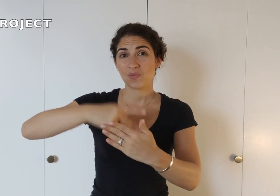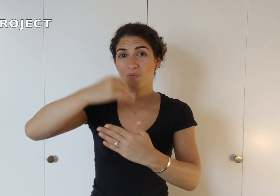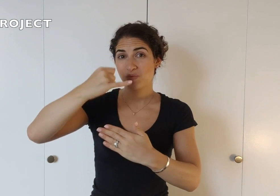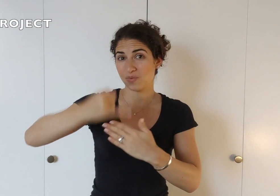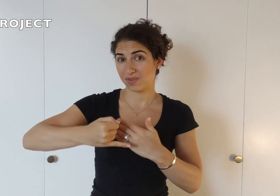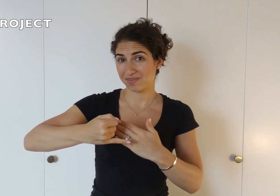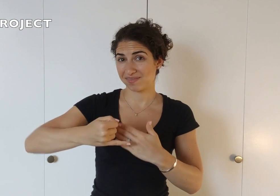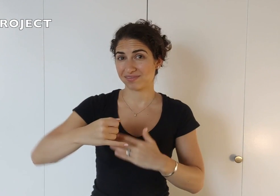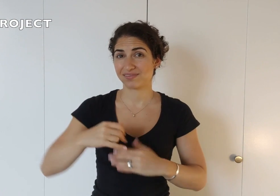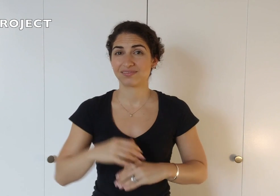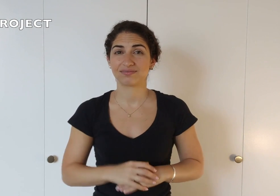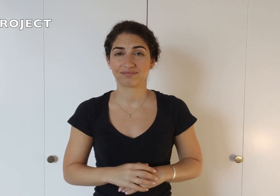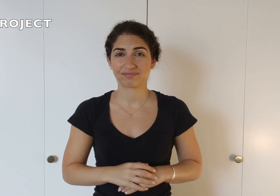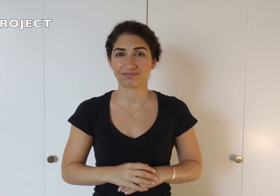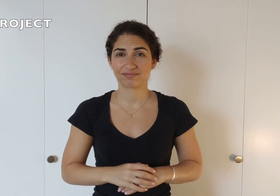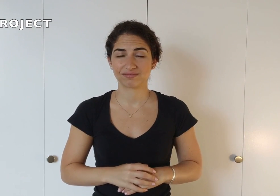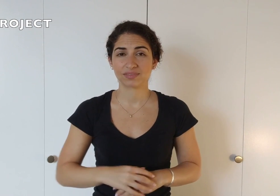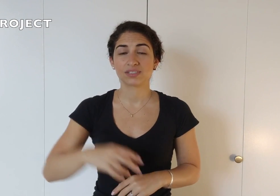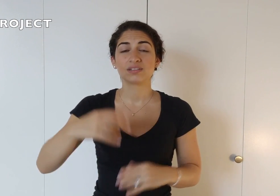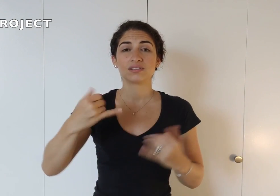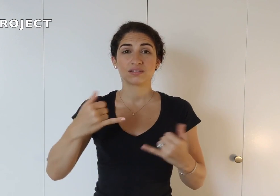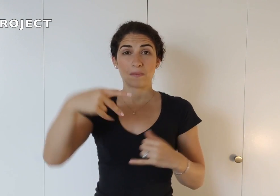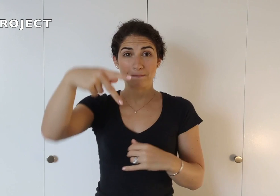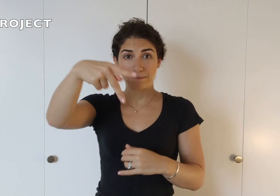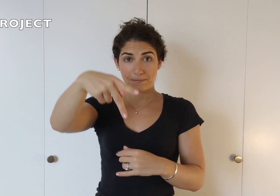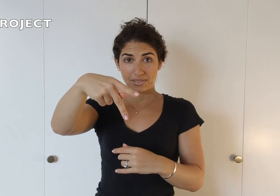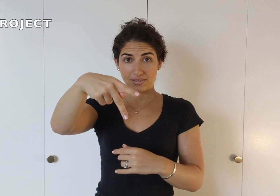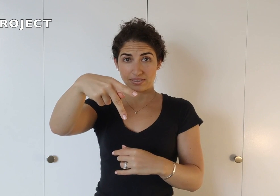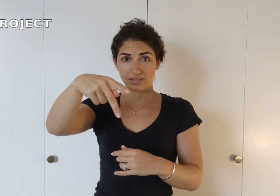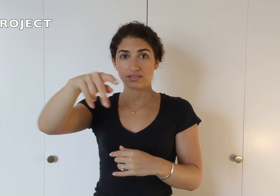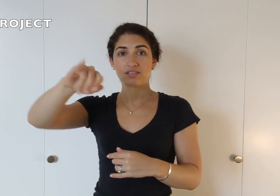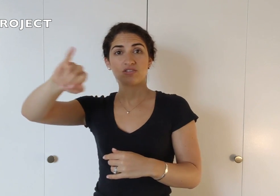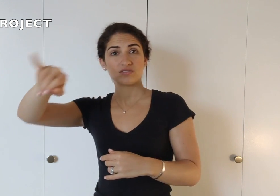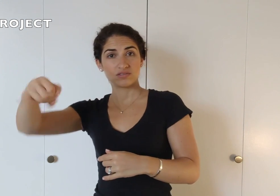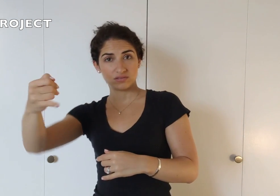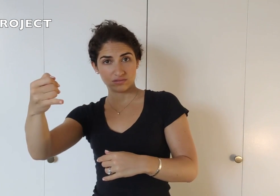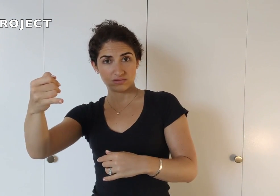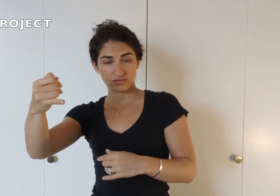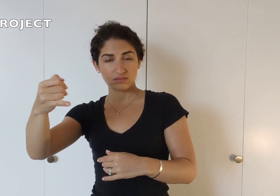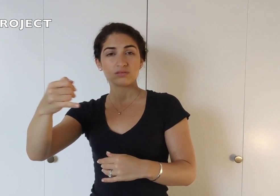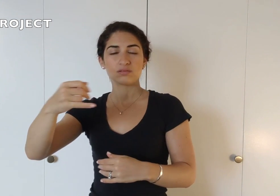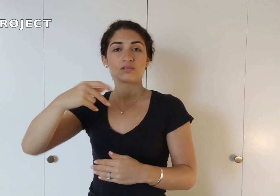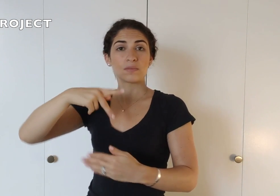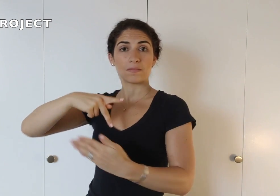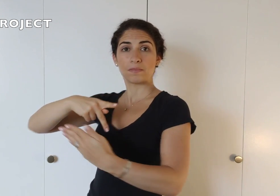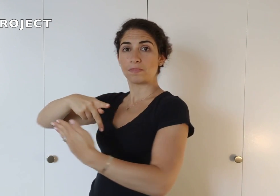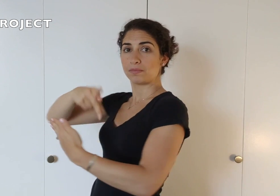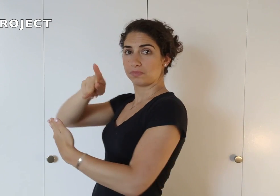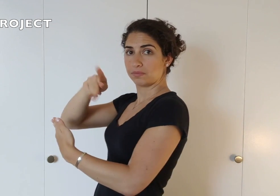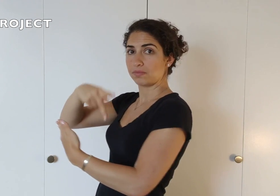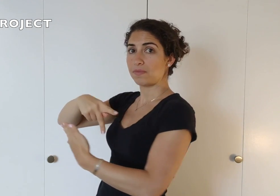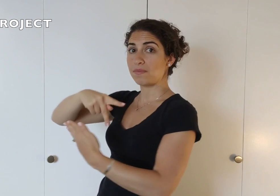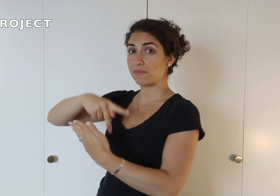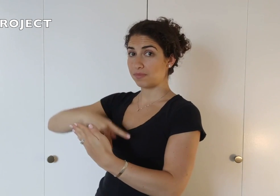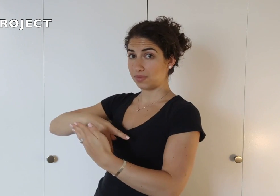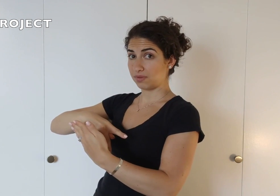PROJECT. Now it's a "P" handshape, sort of to a "J".